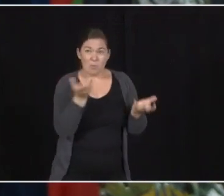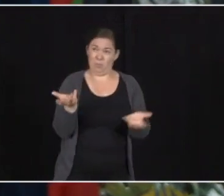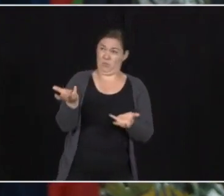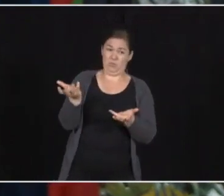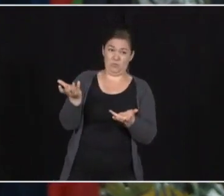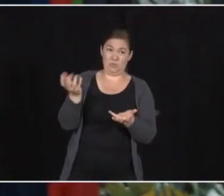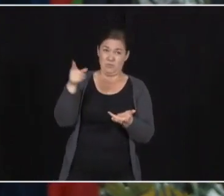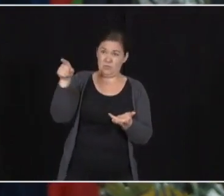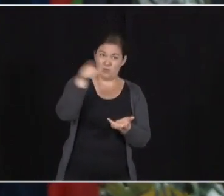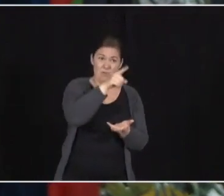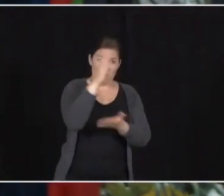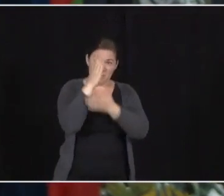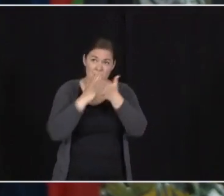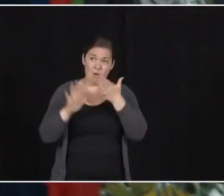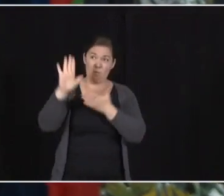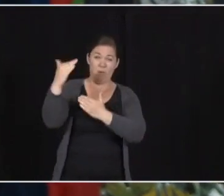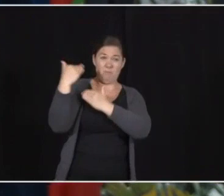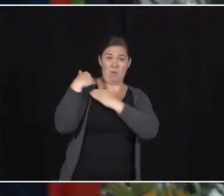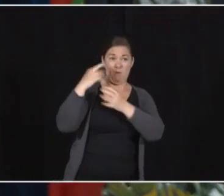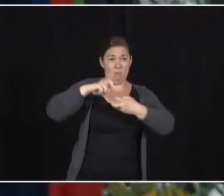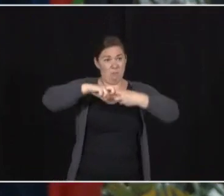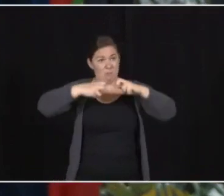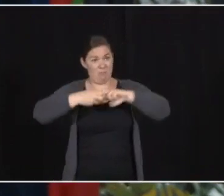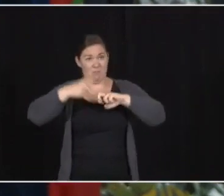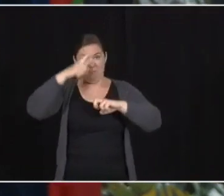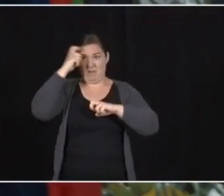They are part of the issue. Will you deal with that side of the equation? Again,